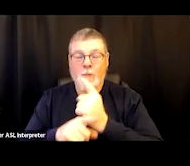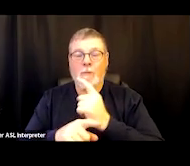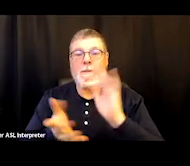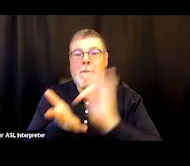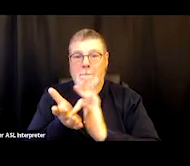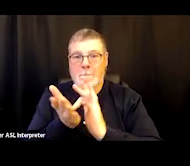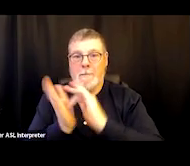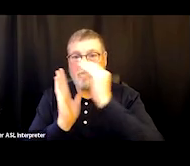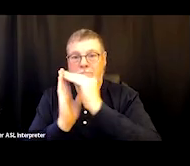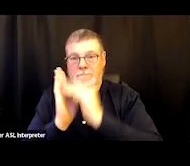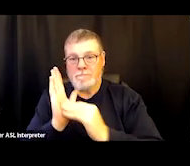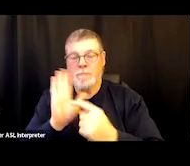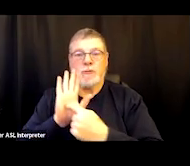to illustrate all of that is key.